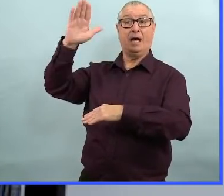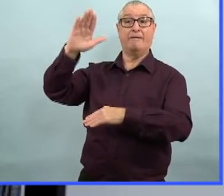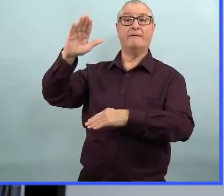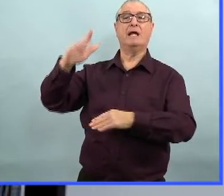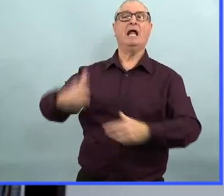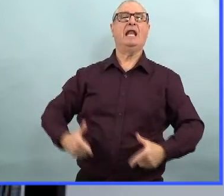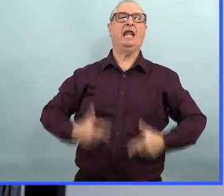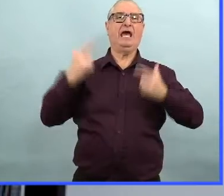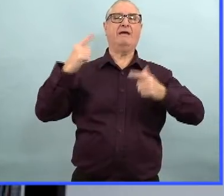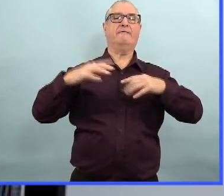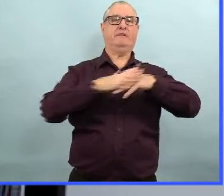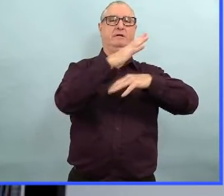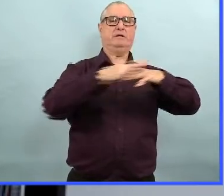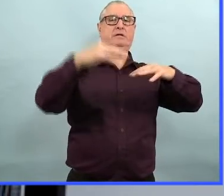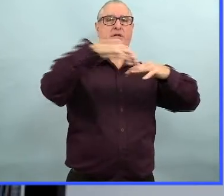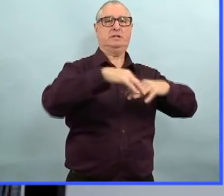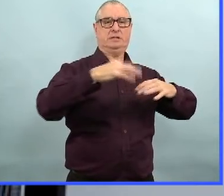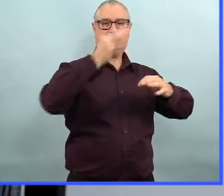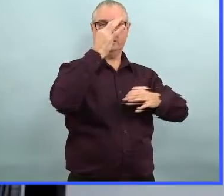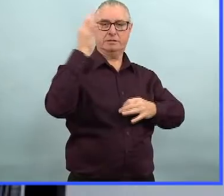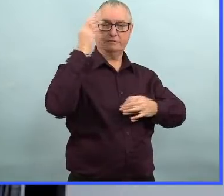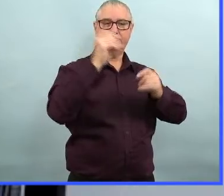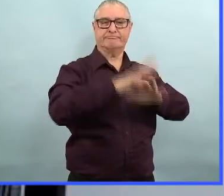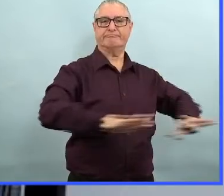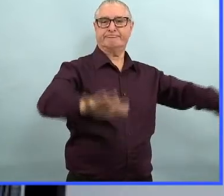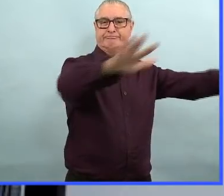these individuals are now strongly encouraged to receive their third dose